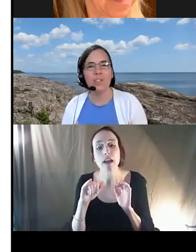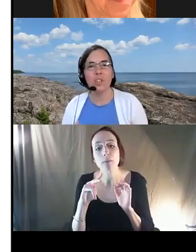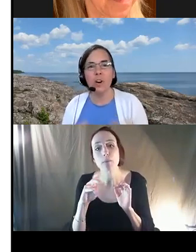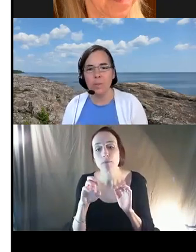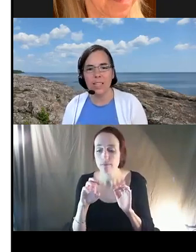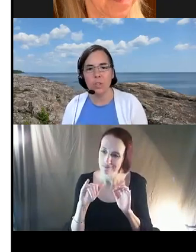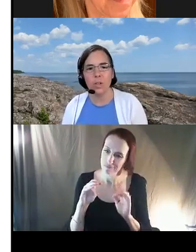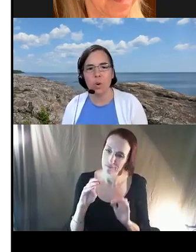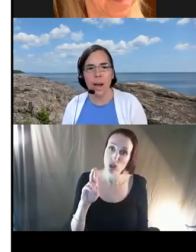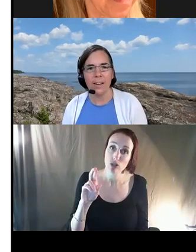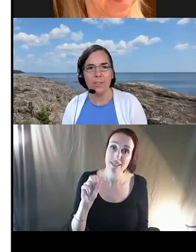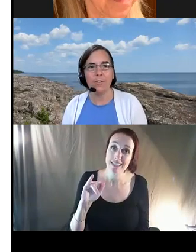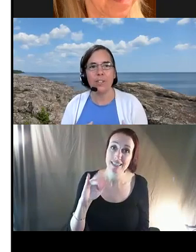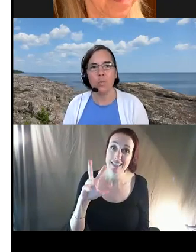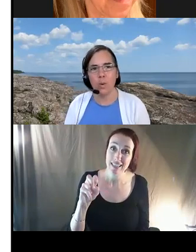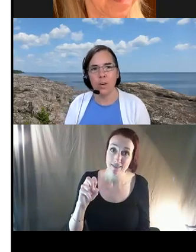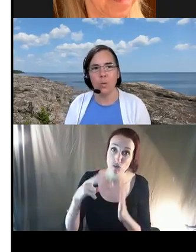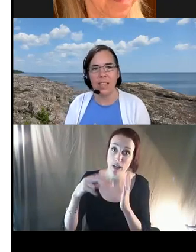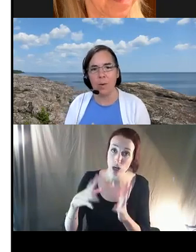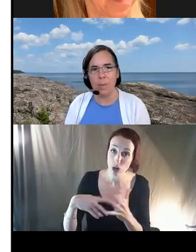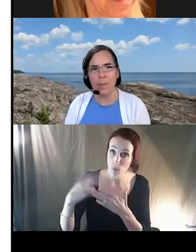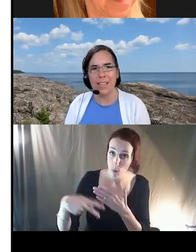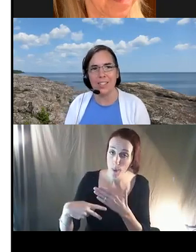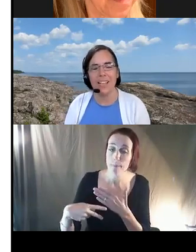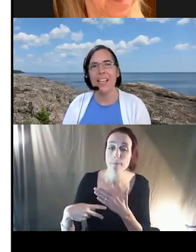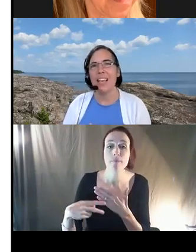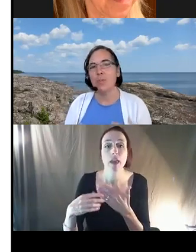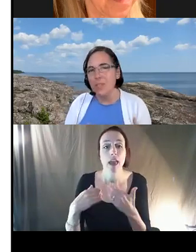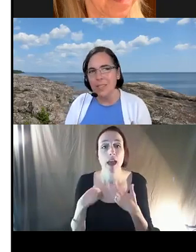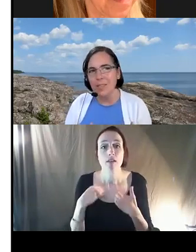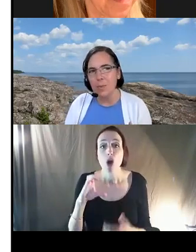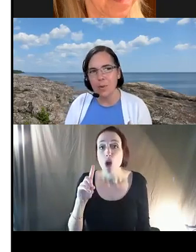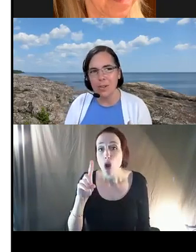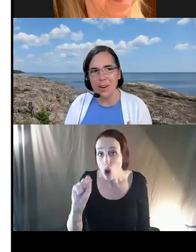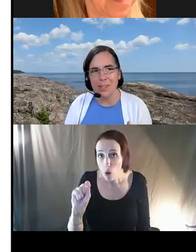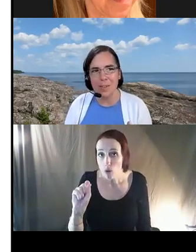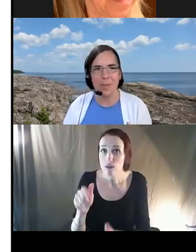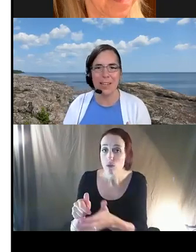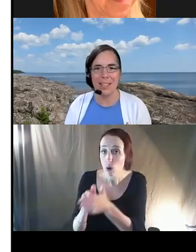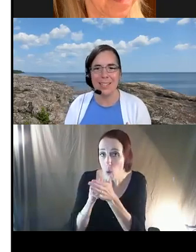code required for it to work with that web page. The reason we wrote an article about it at the